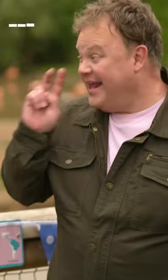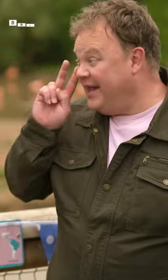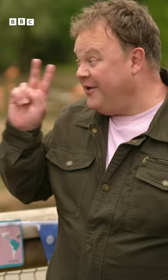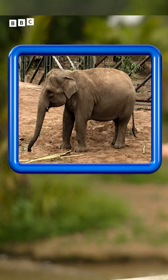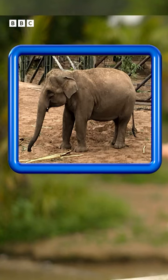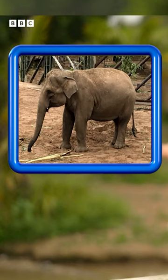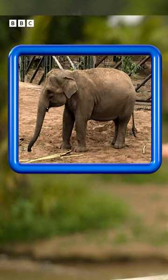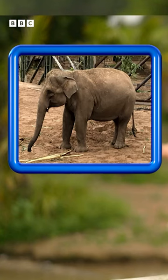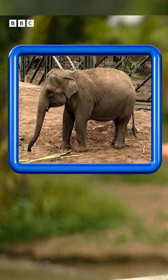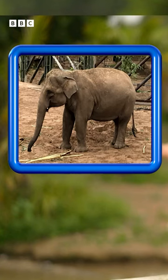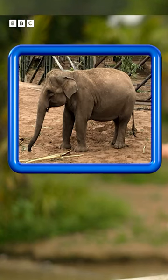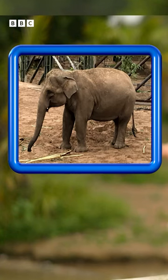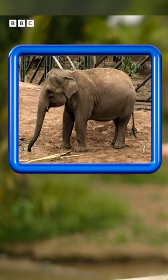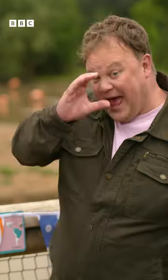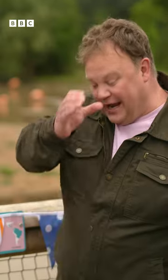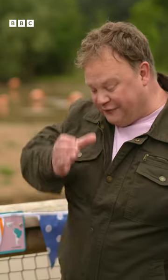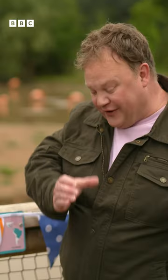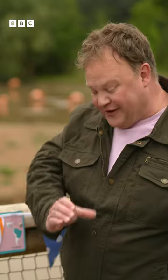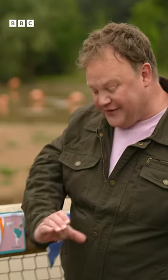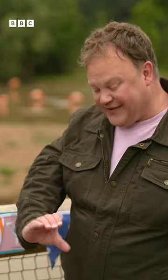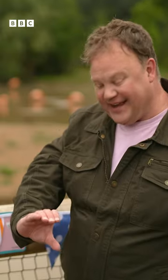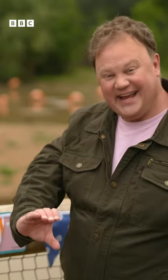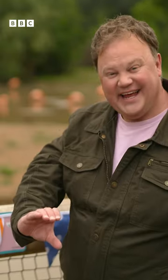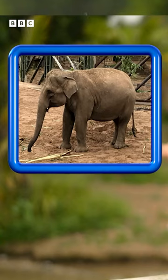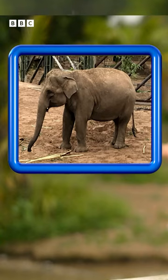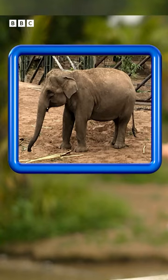look elephant